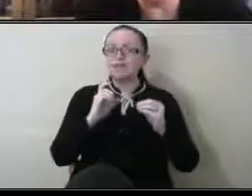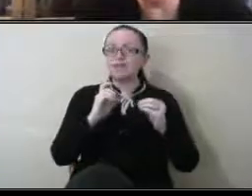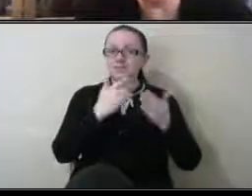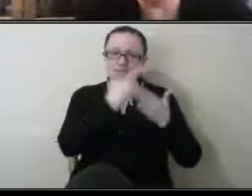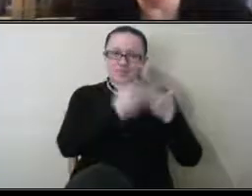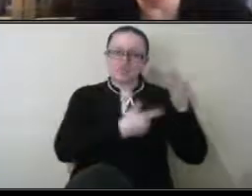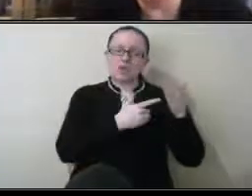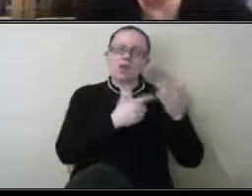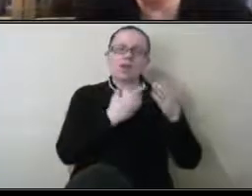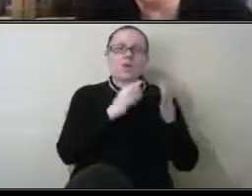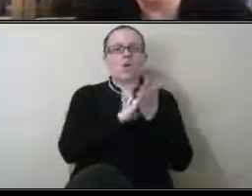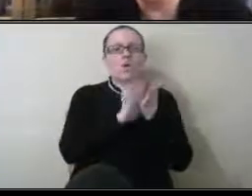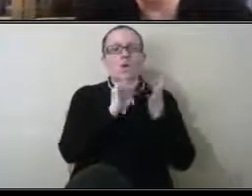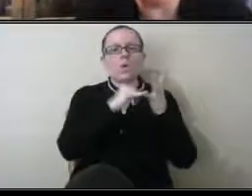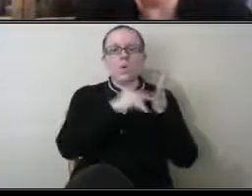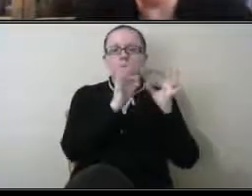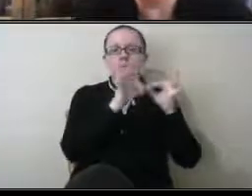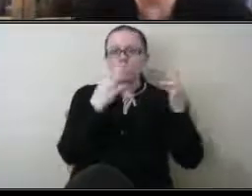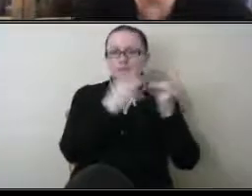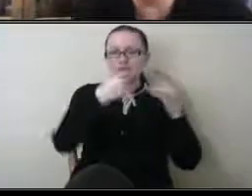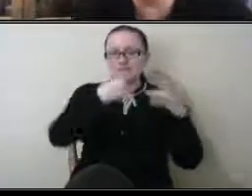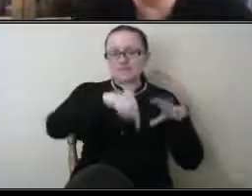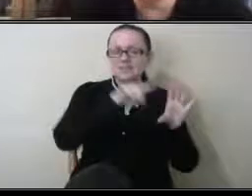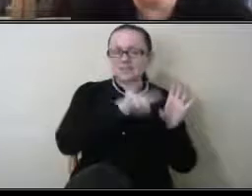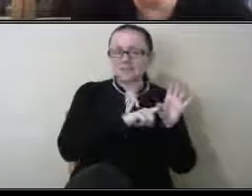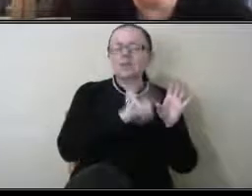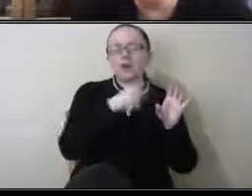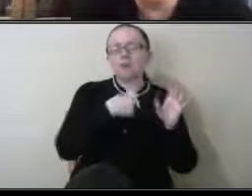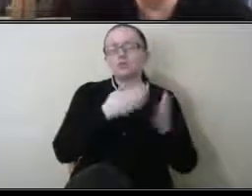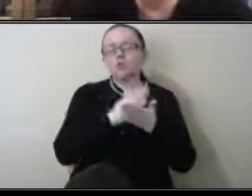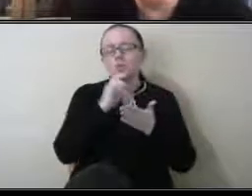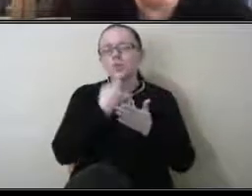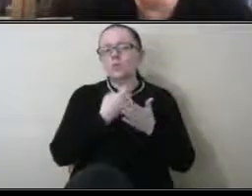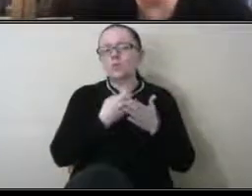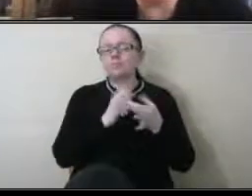this year we know that we'll be engaging with you through this program um in the future again for